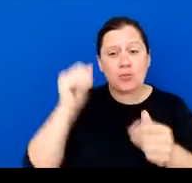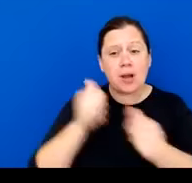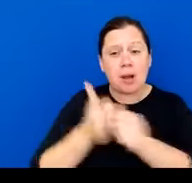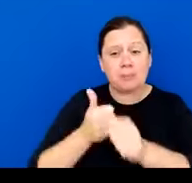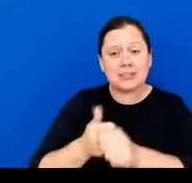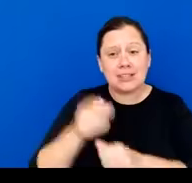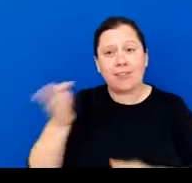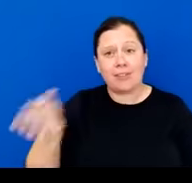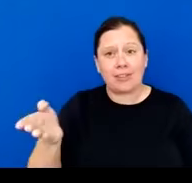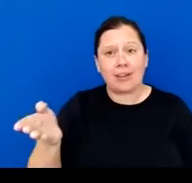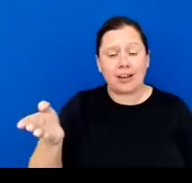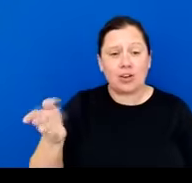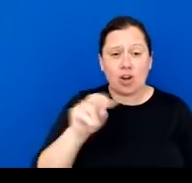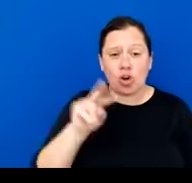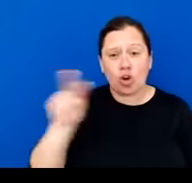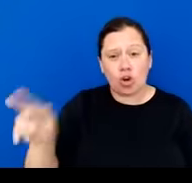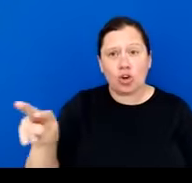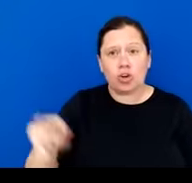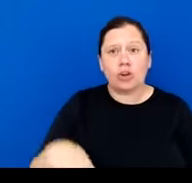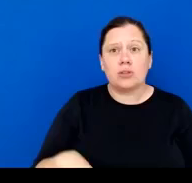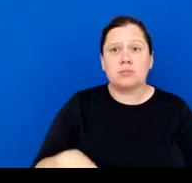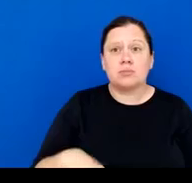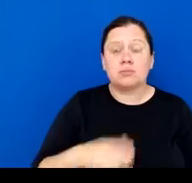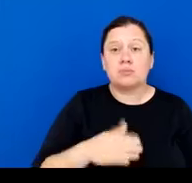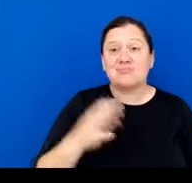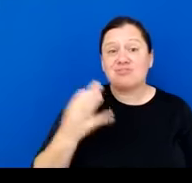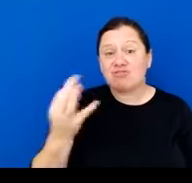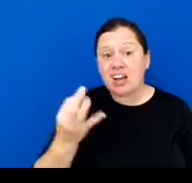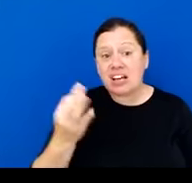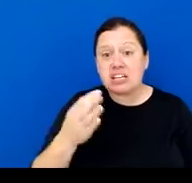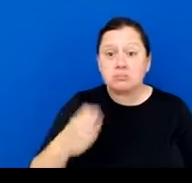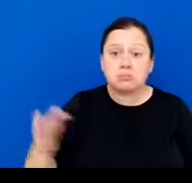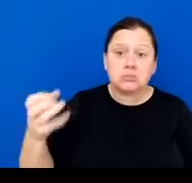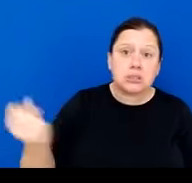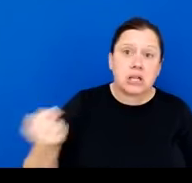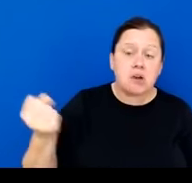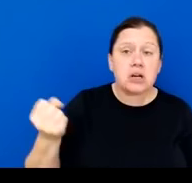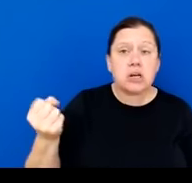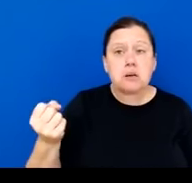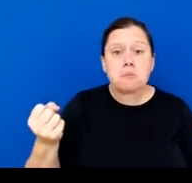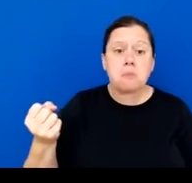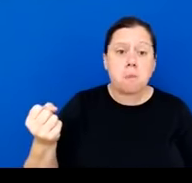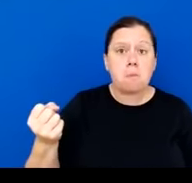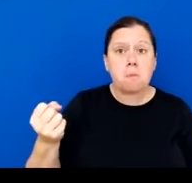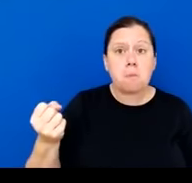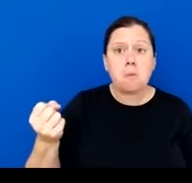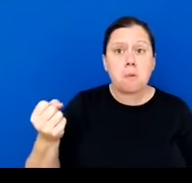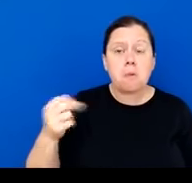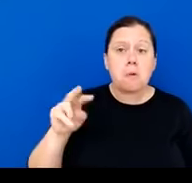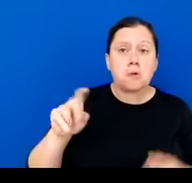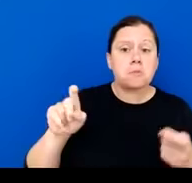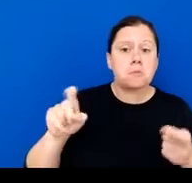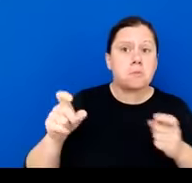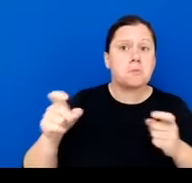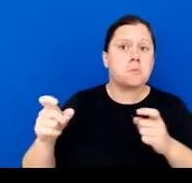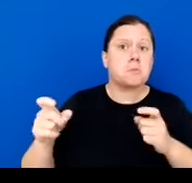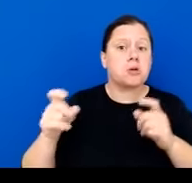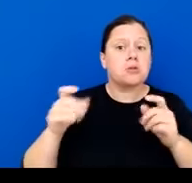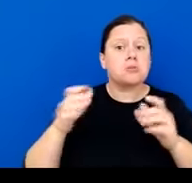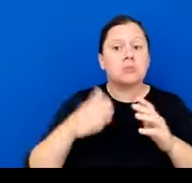weather pattern change we will start to see high pressure develop towards Sunday into Monday and we are starting to look at uh warmer